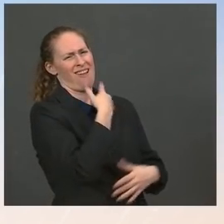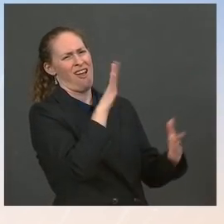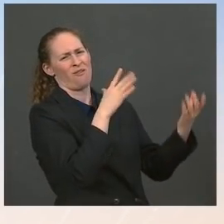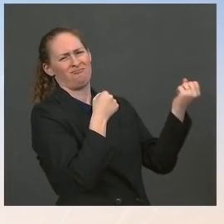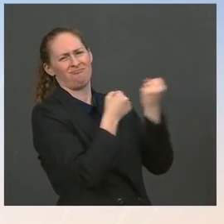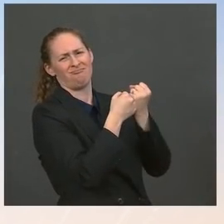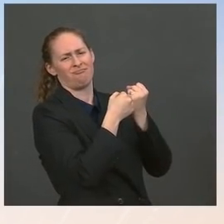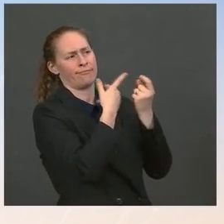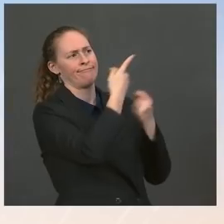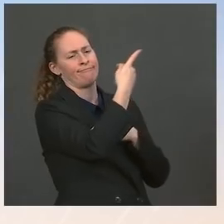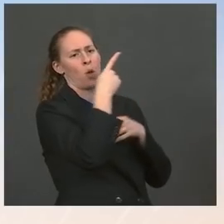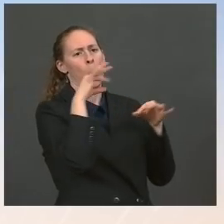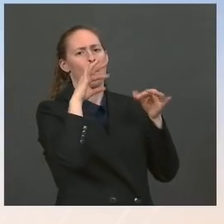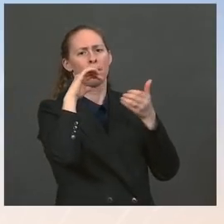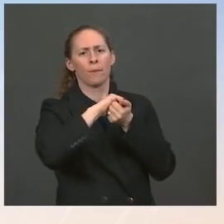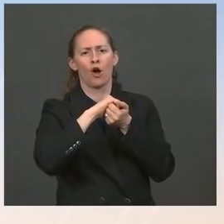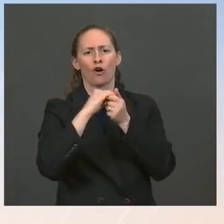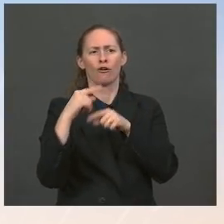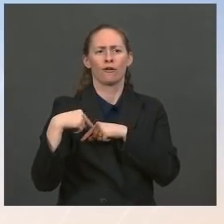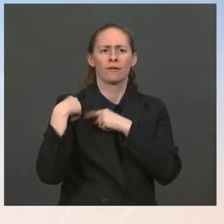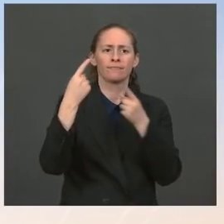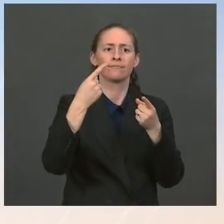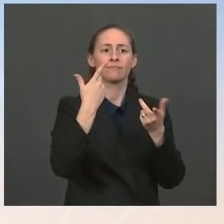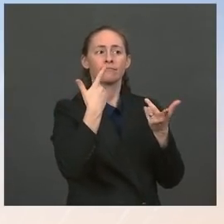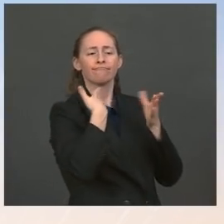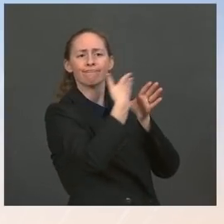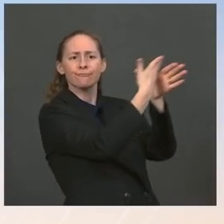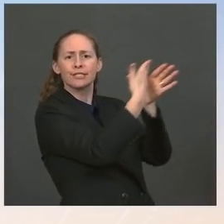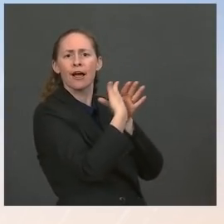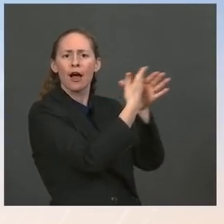as well as efforts to address climate change and protect the environment.